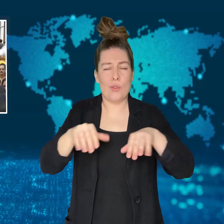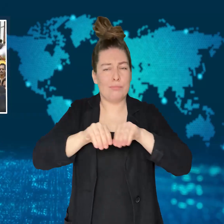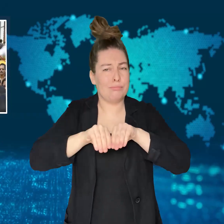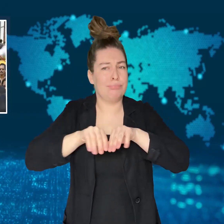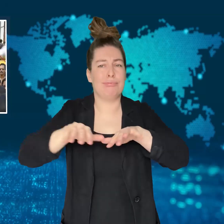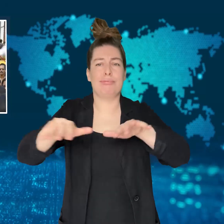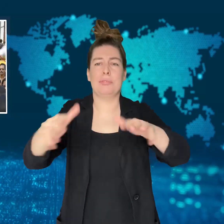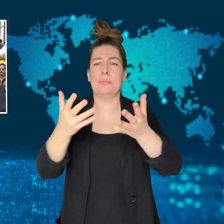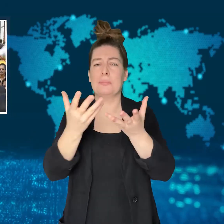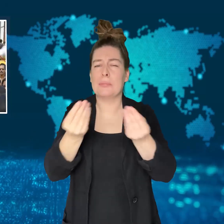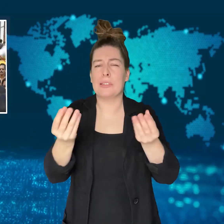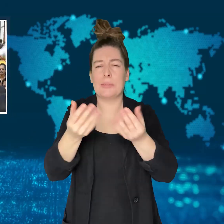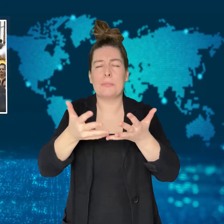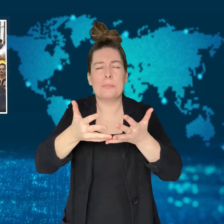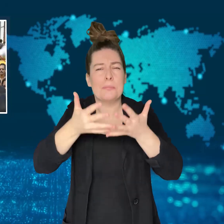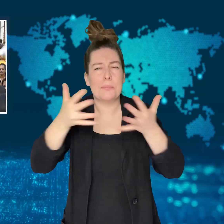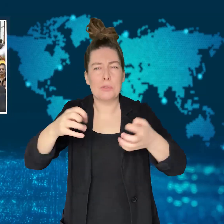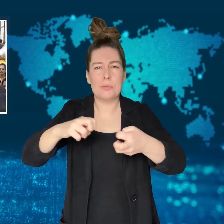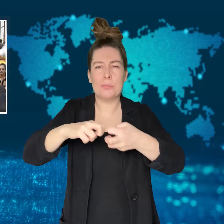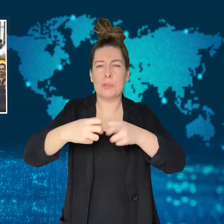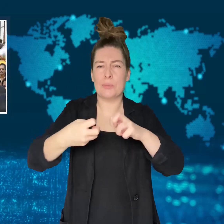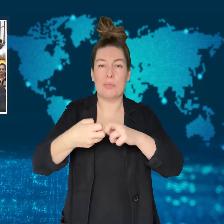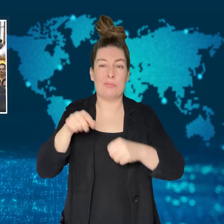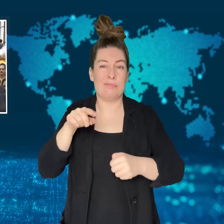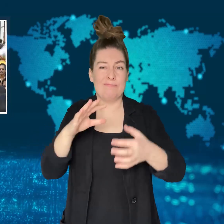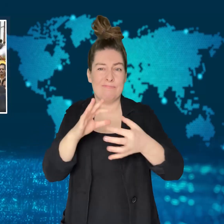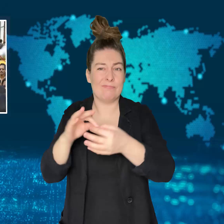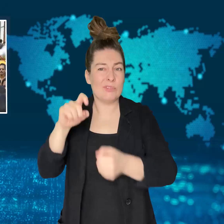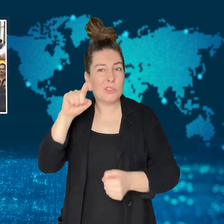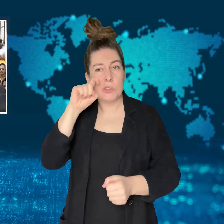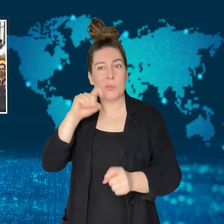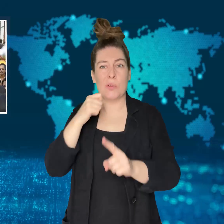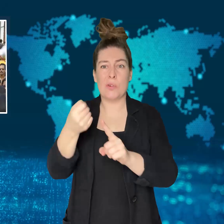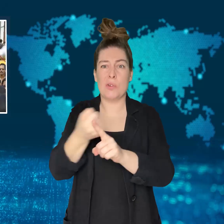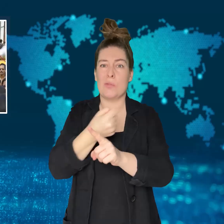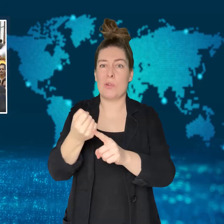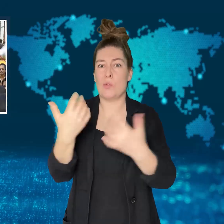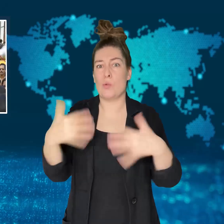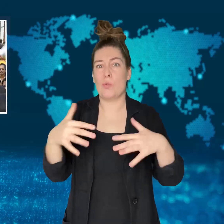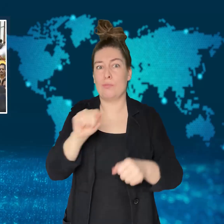women since sexual violence remains a widespread problem